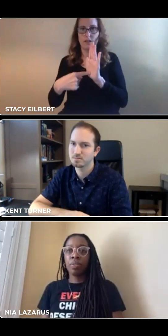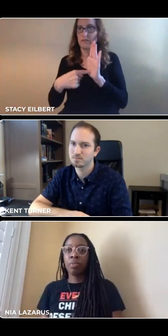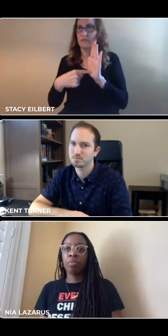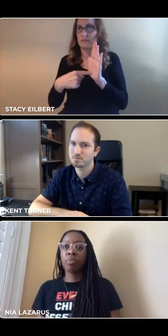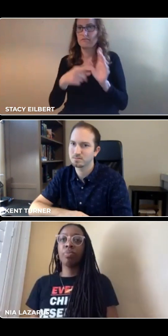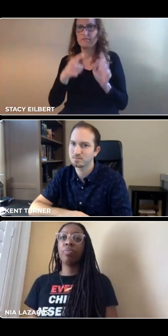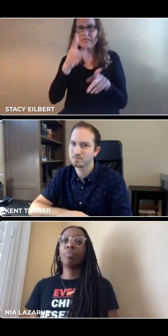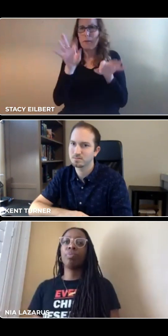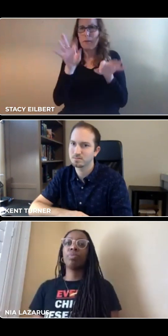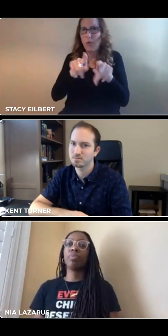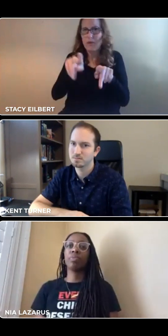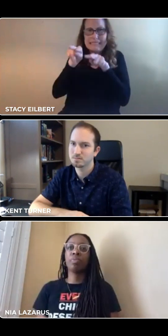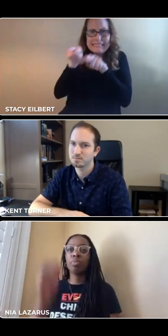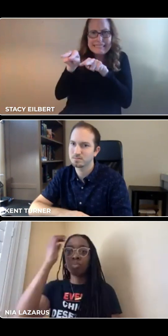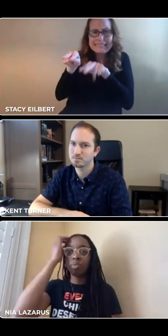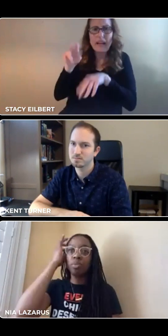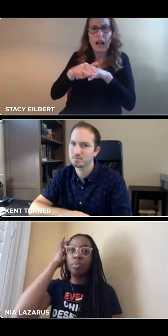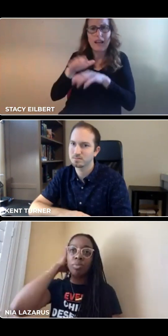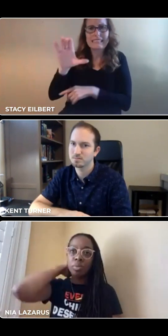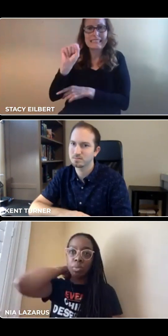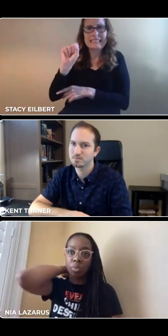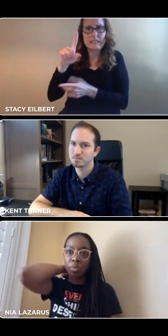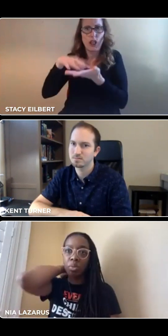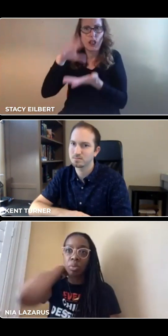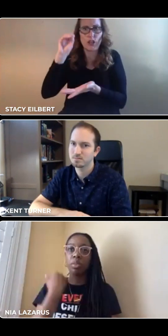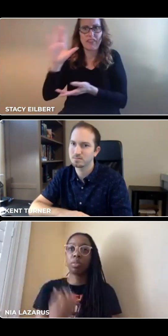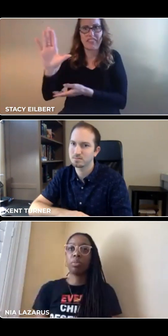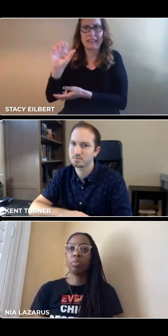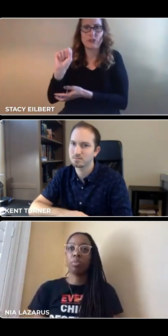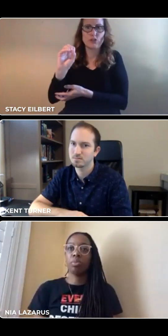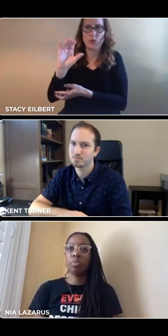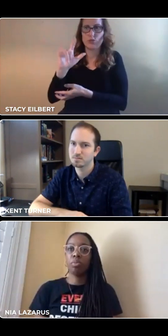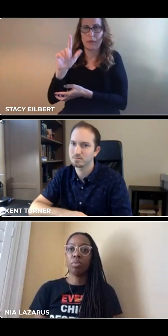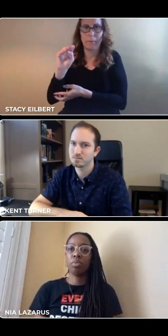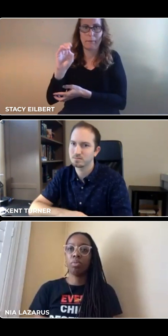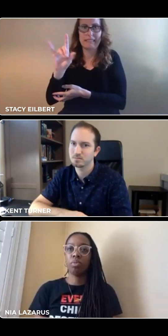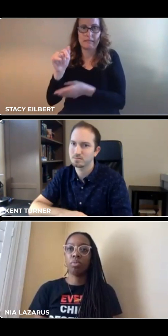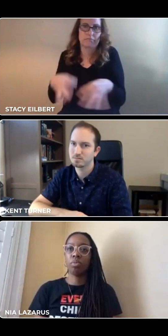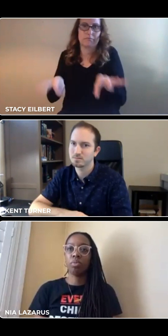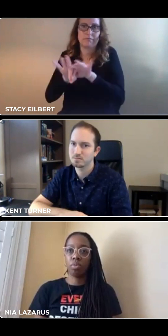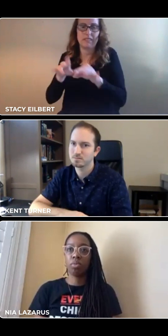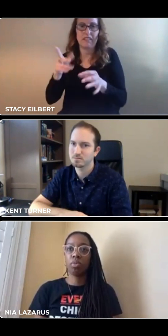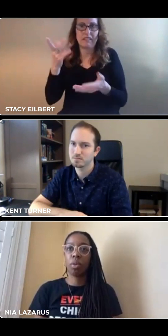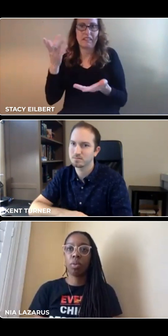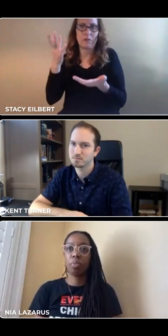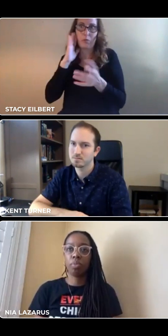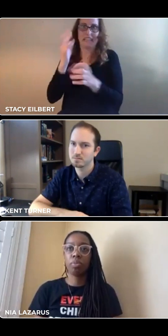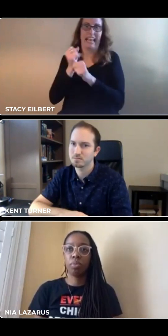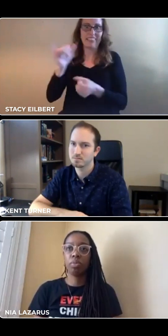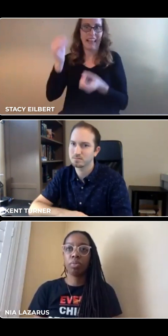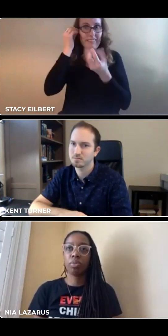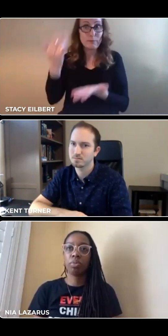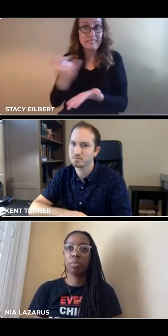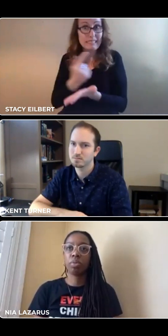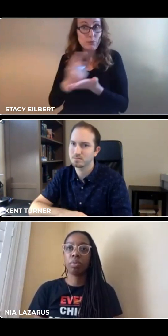feature 5 adult role models. So, keep an eye out on CSD Learns' social media channel. That's